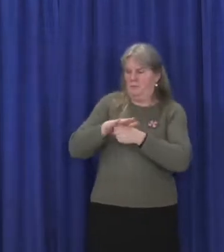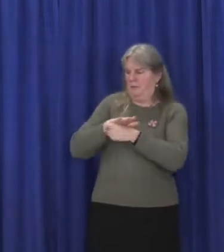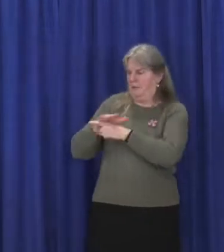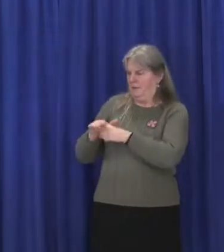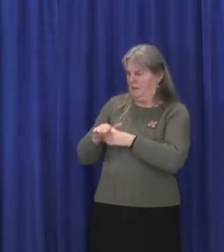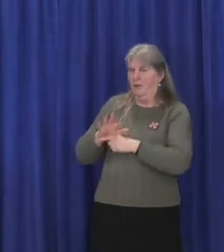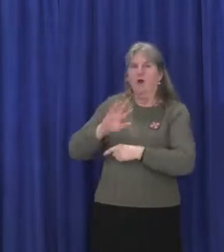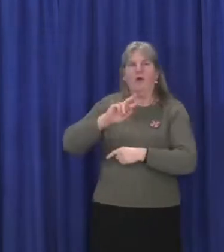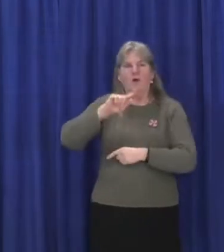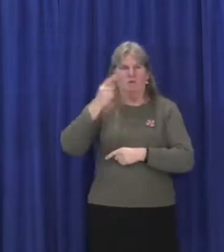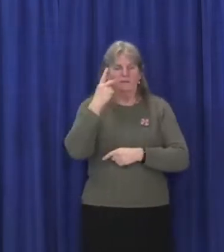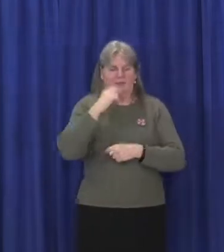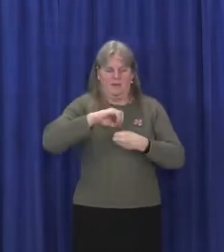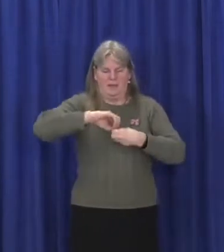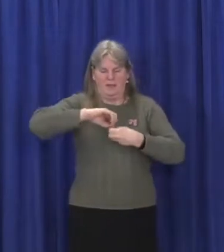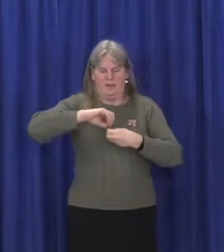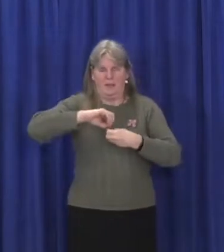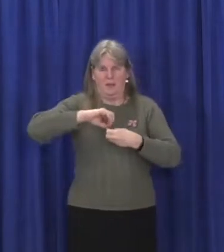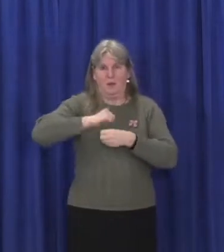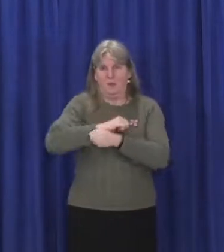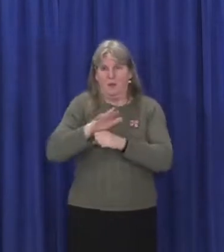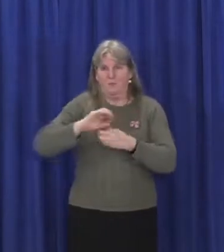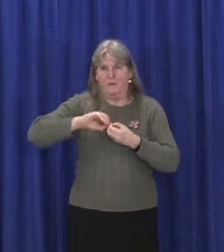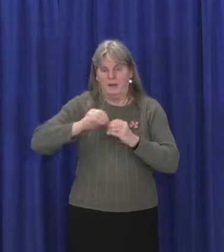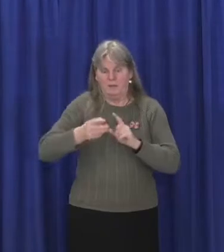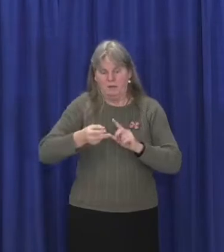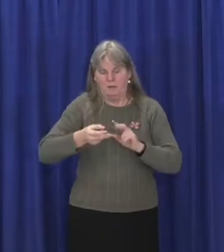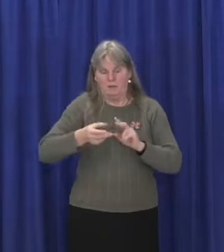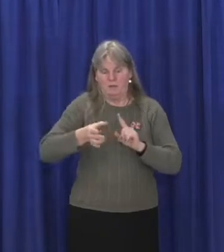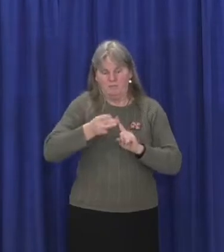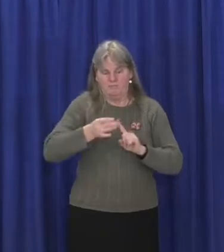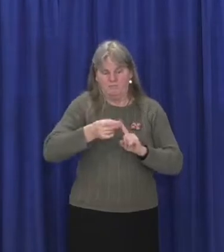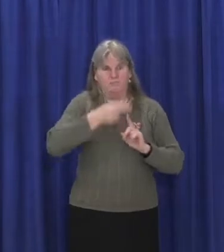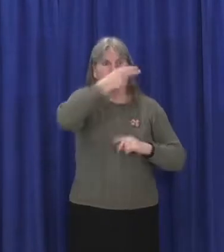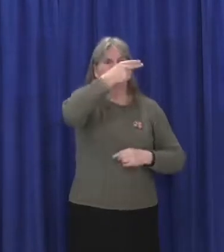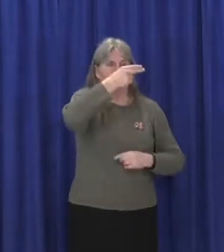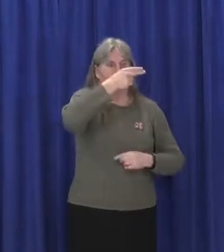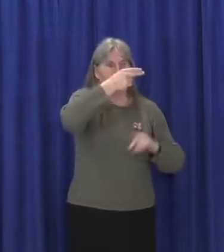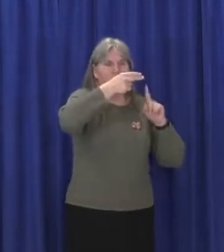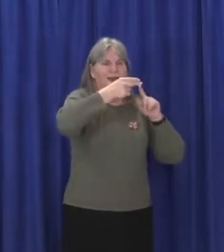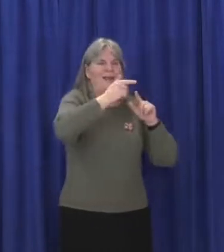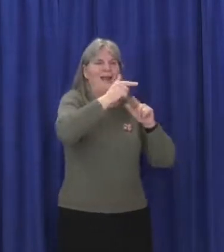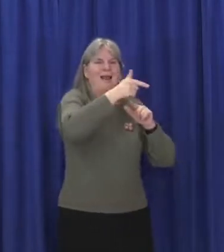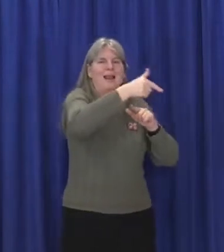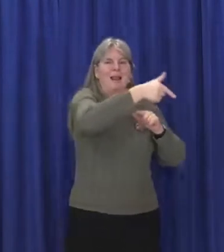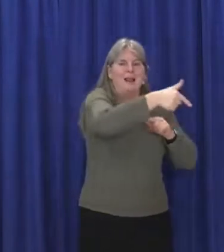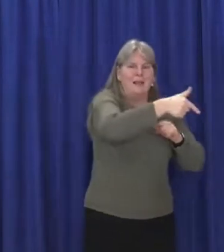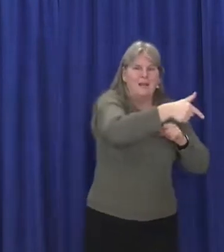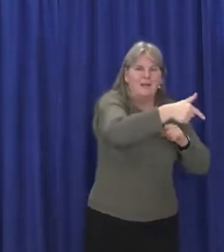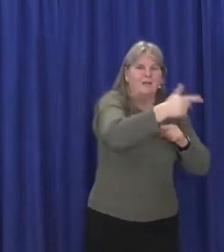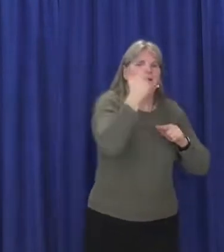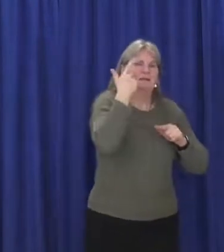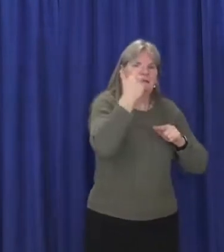the wave of cases and then we see a wave of hospitalizations. And I'm encouraged that we haven't seen a high number of hospitalizations.